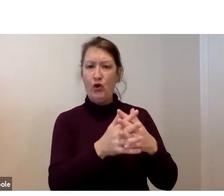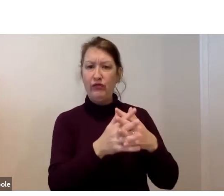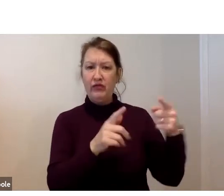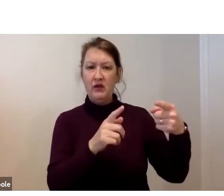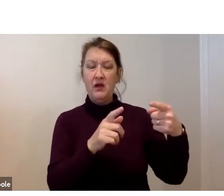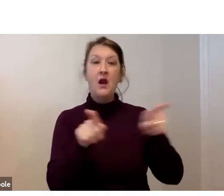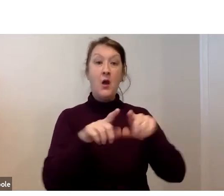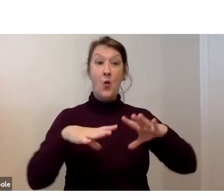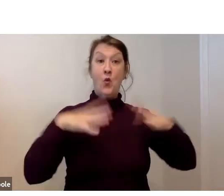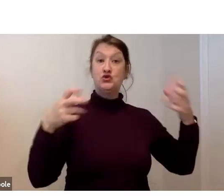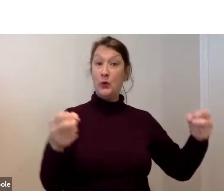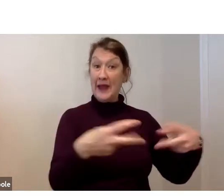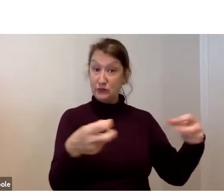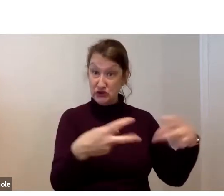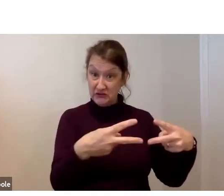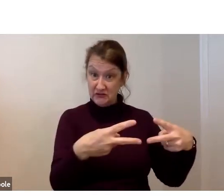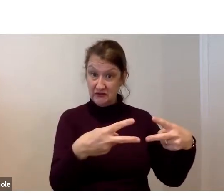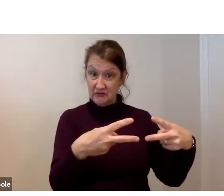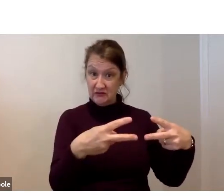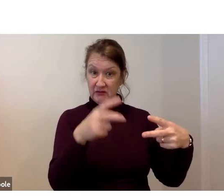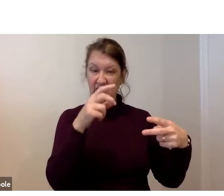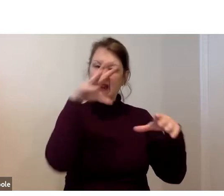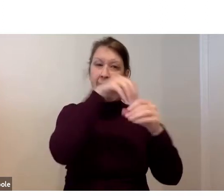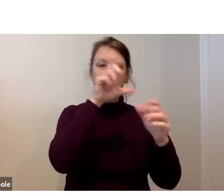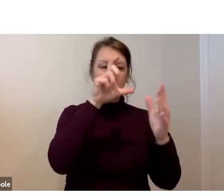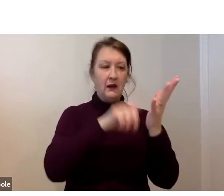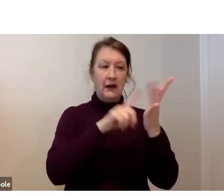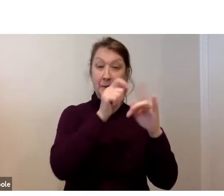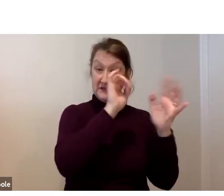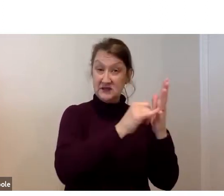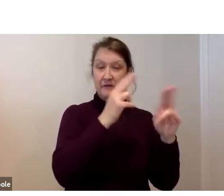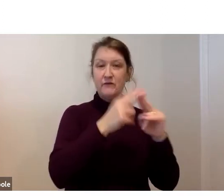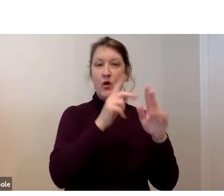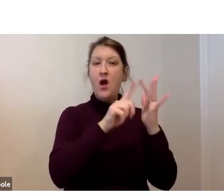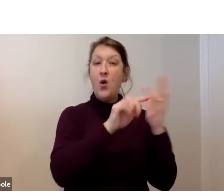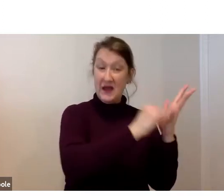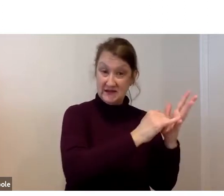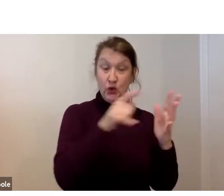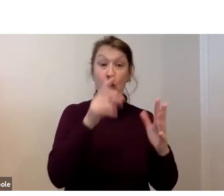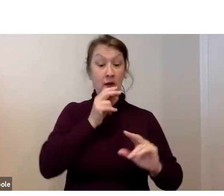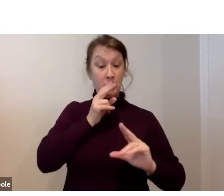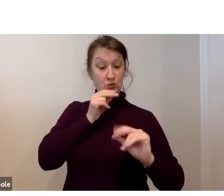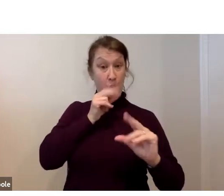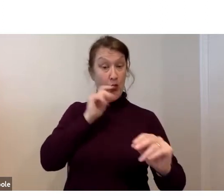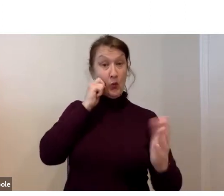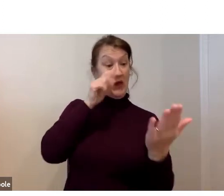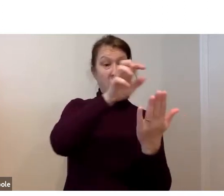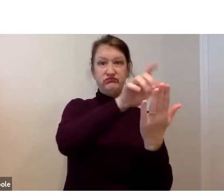As in you can talk on the video and it will auto caption what you are saying.